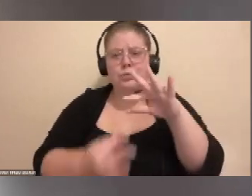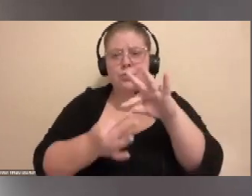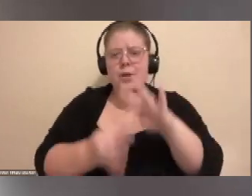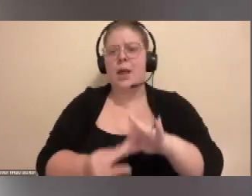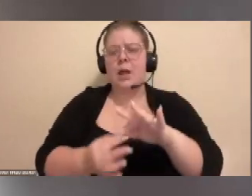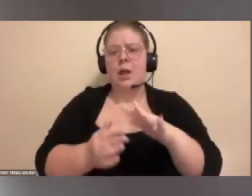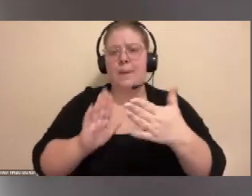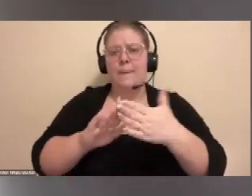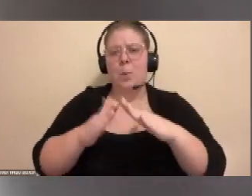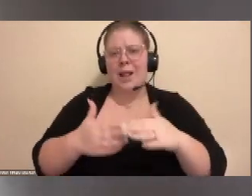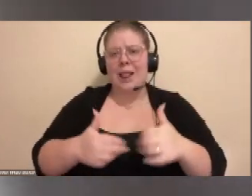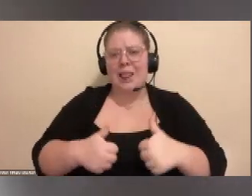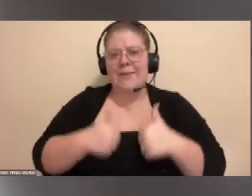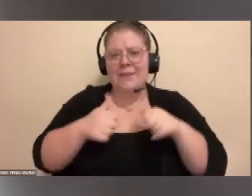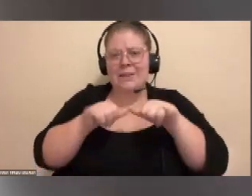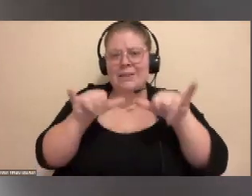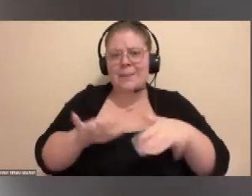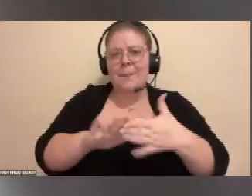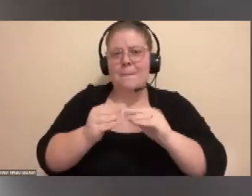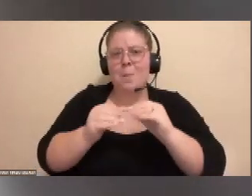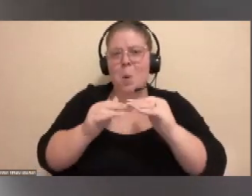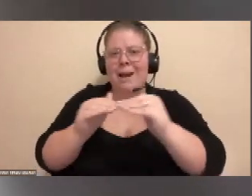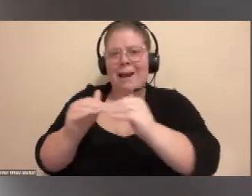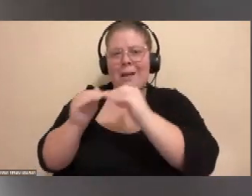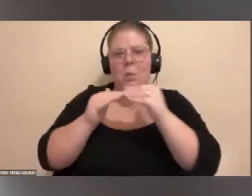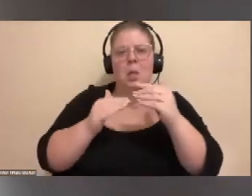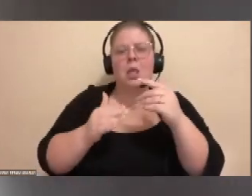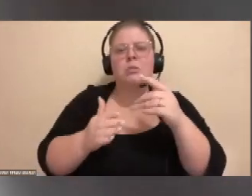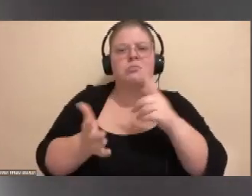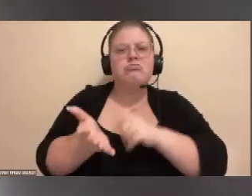living system and what research is most needed?